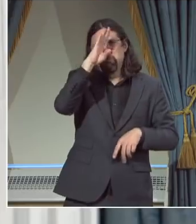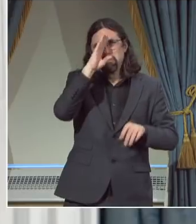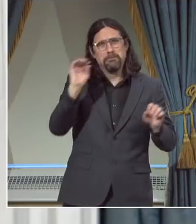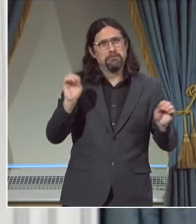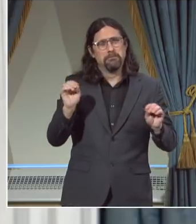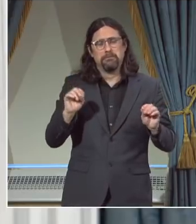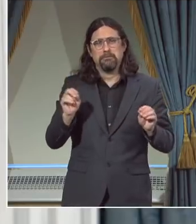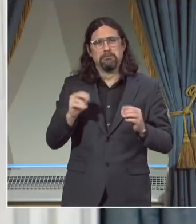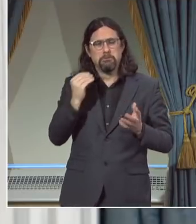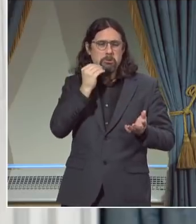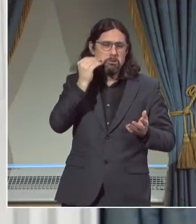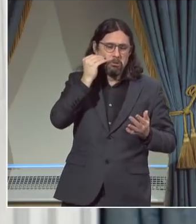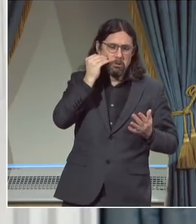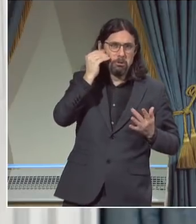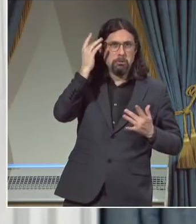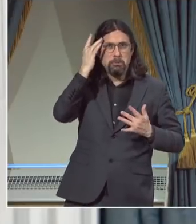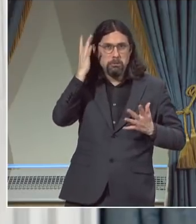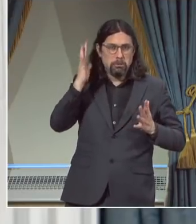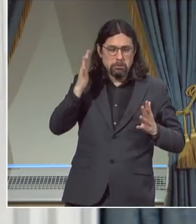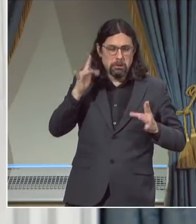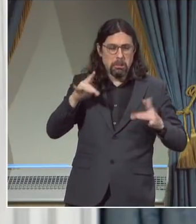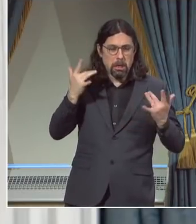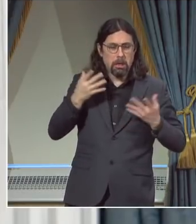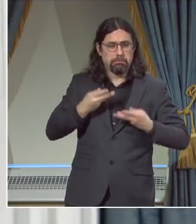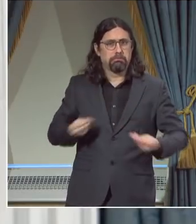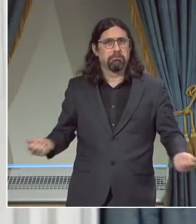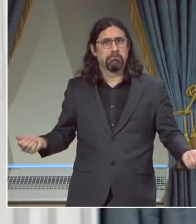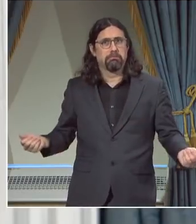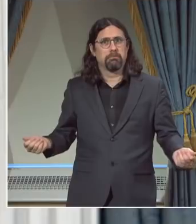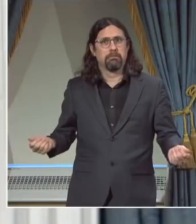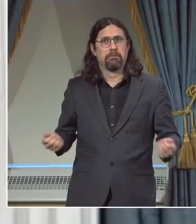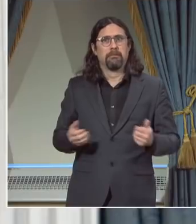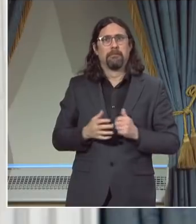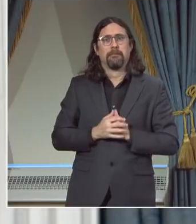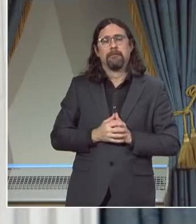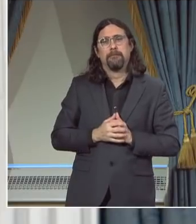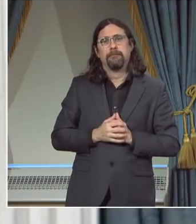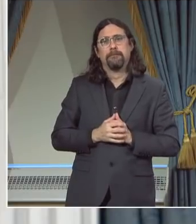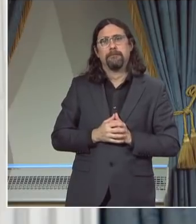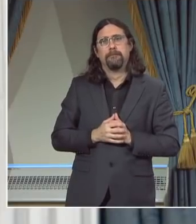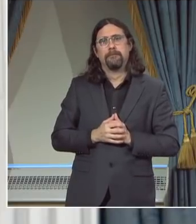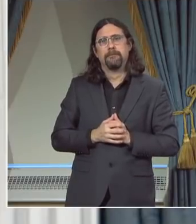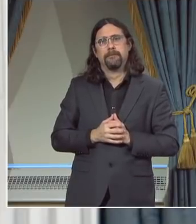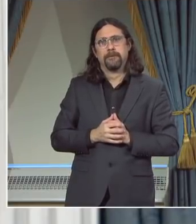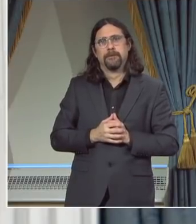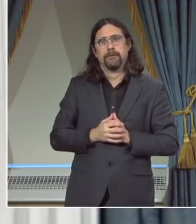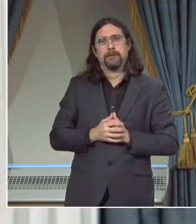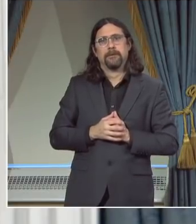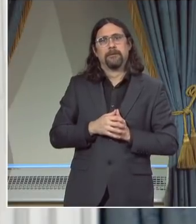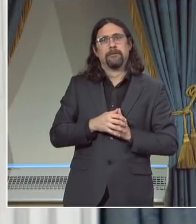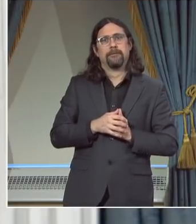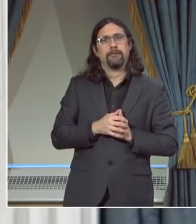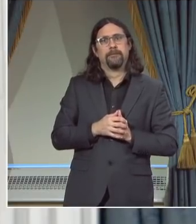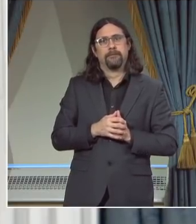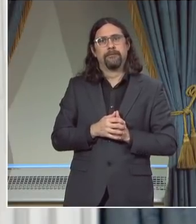NEED ICU CARE. BUT IMAGINE IT THE OTHER WAY. YOU'RE A DOCTOR OR A NURSE AT THE